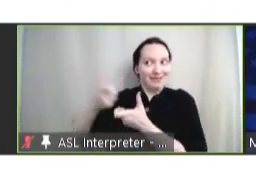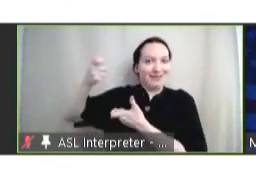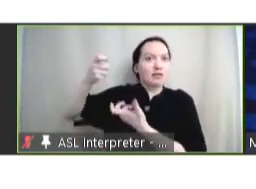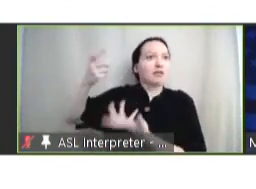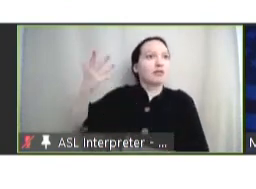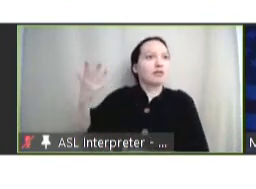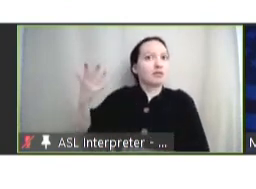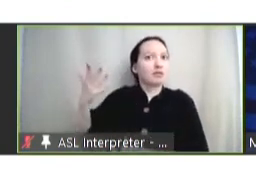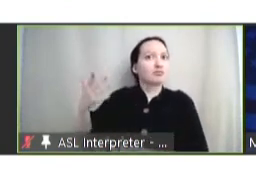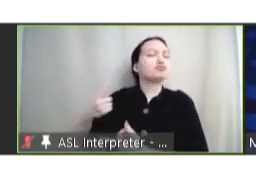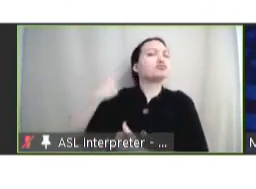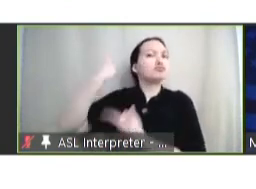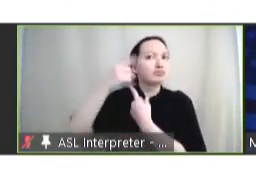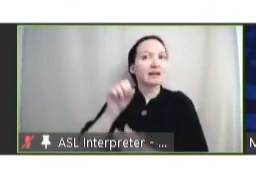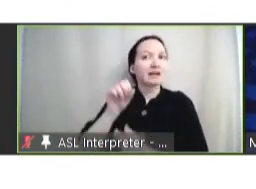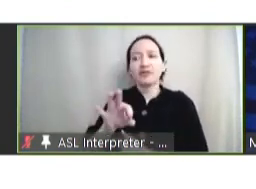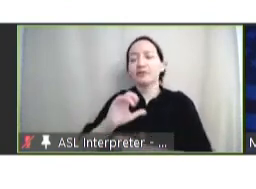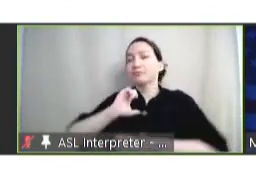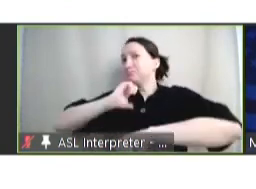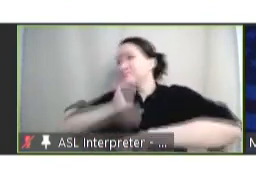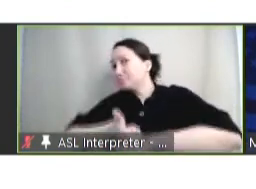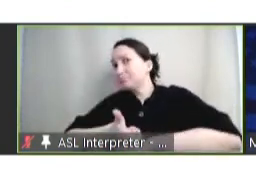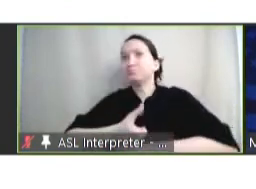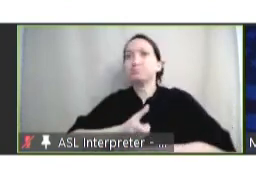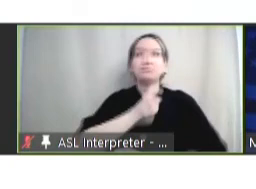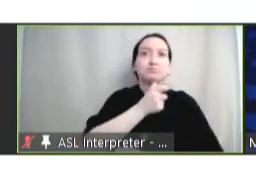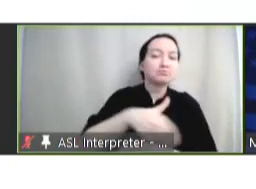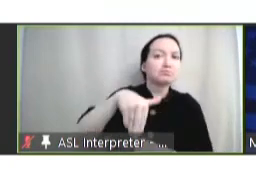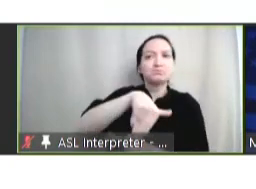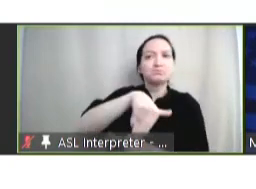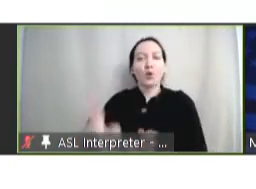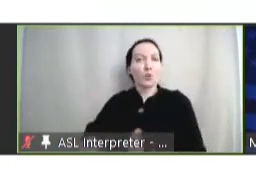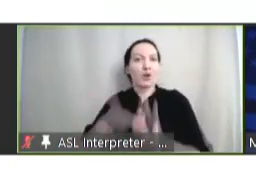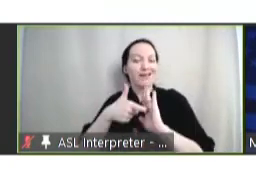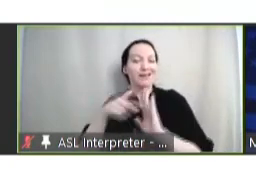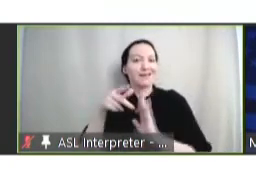considering whether or not to implement mandatory vaccination policies. The same for policymakers.